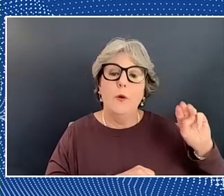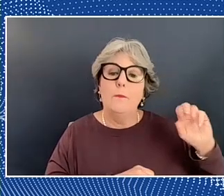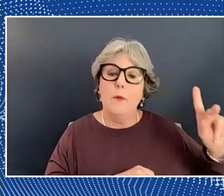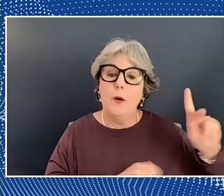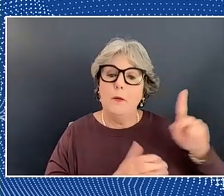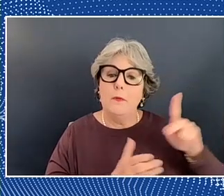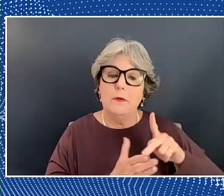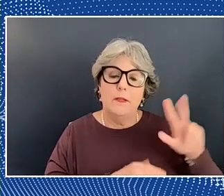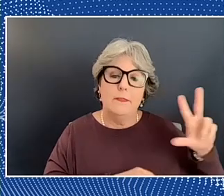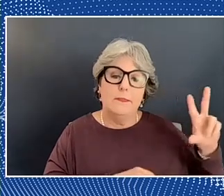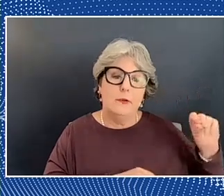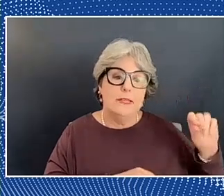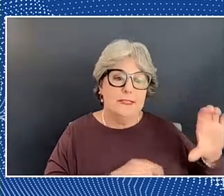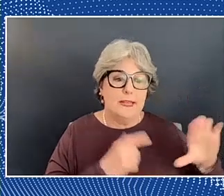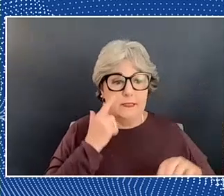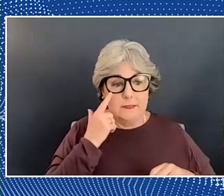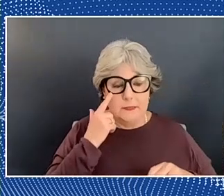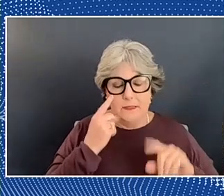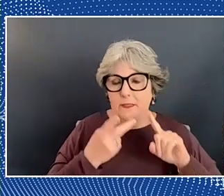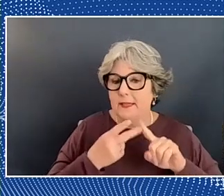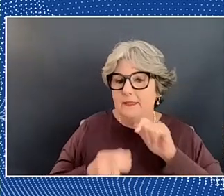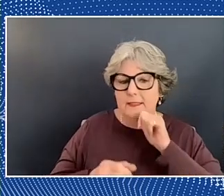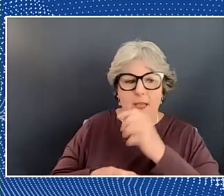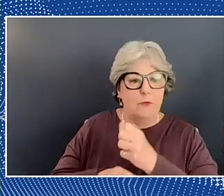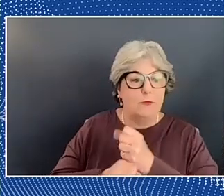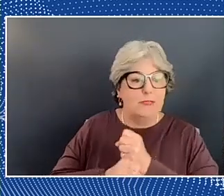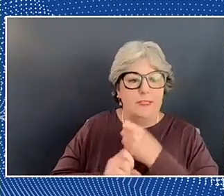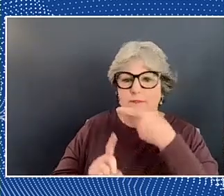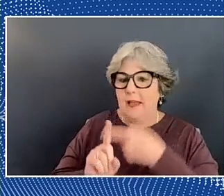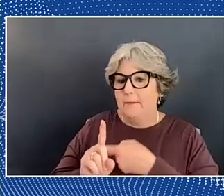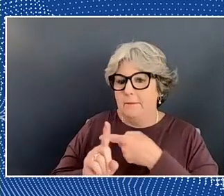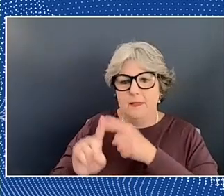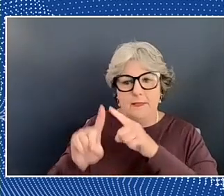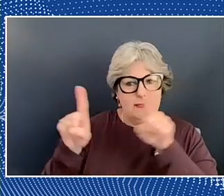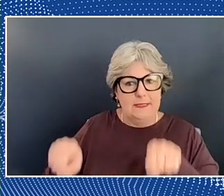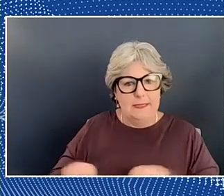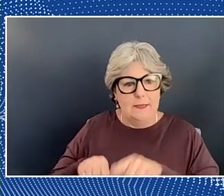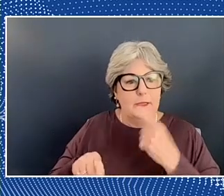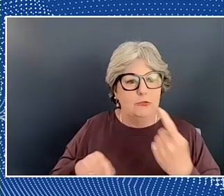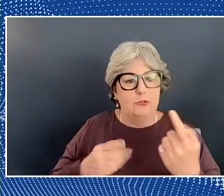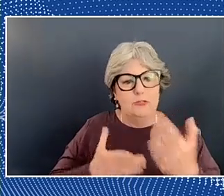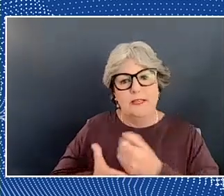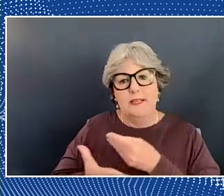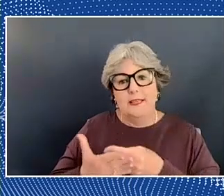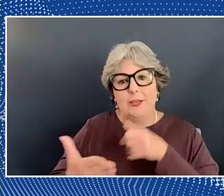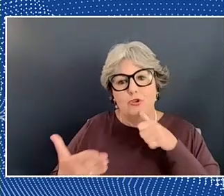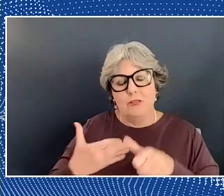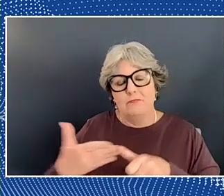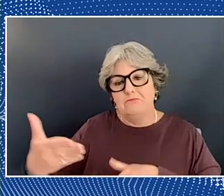He did not receive a monthly statement, just a collection letter wanting payment